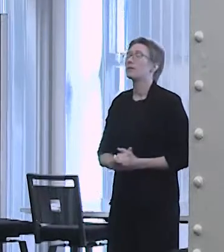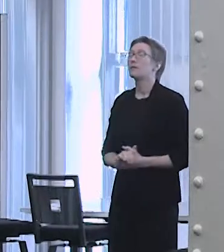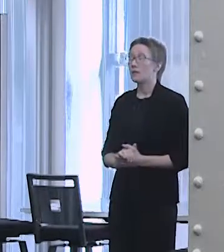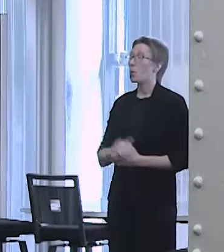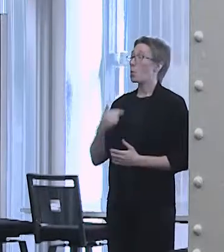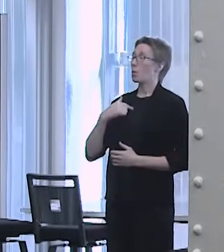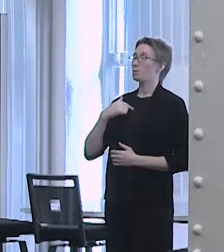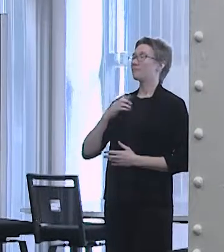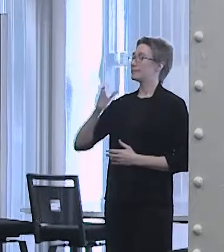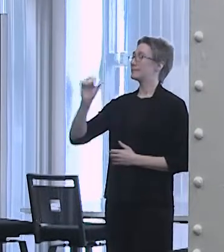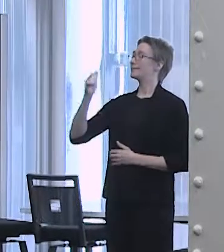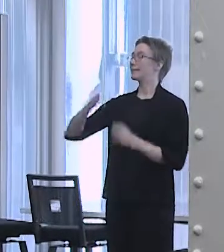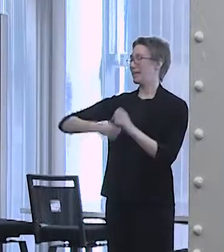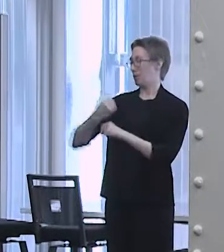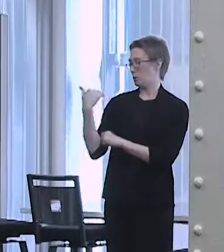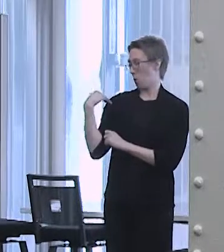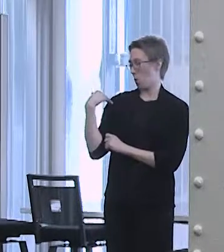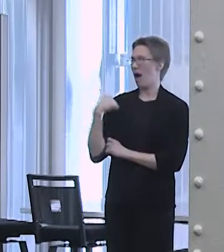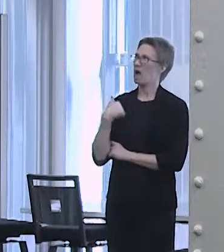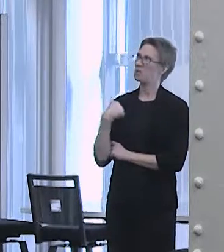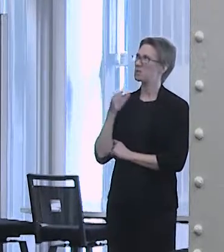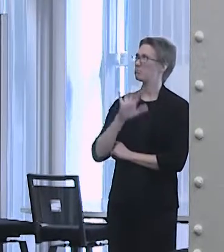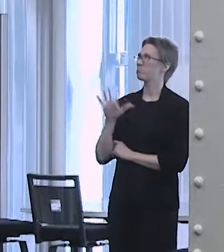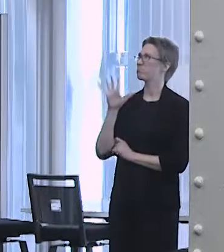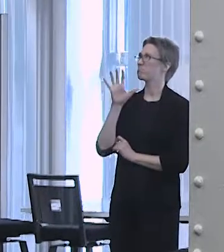10 years ago, I was about 20 years old.